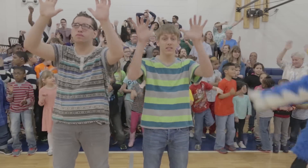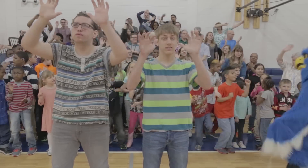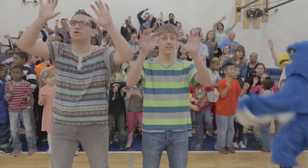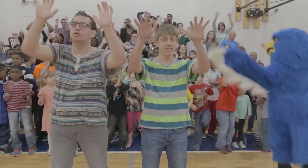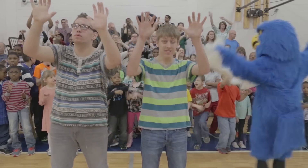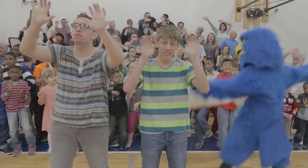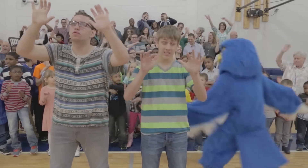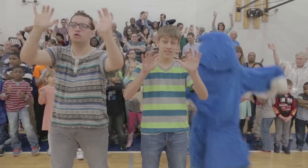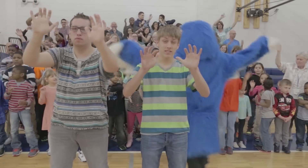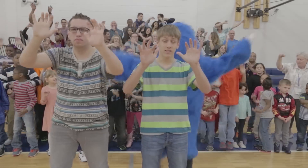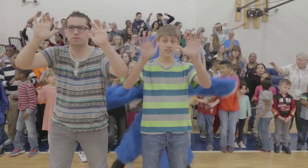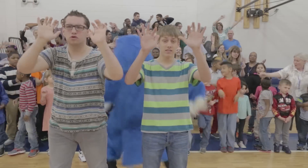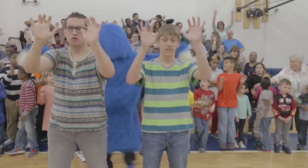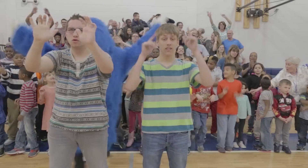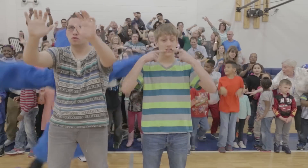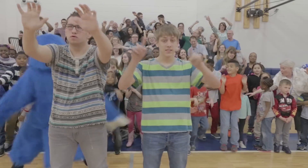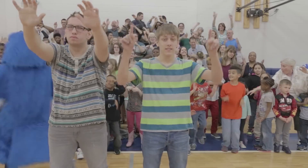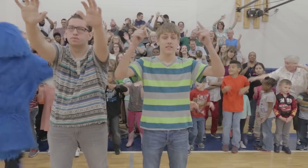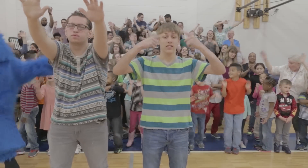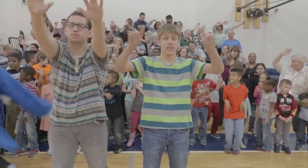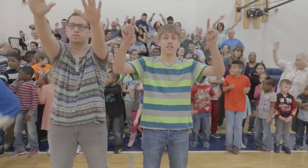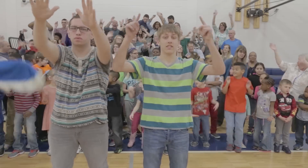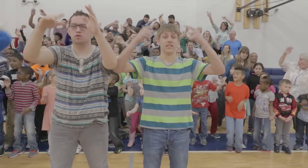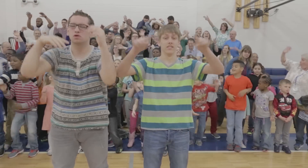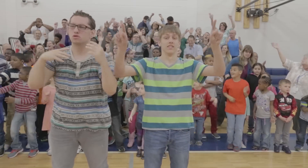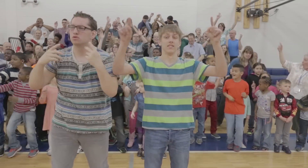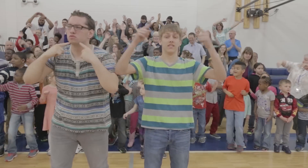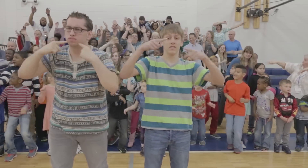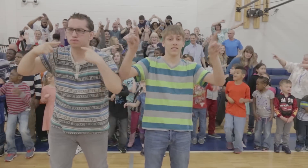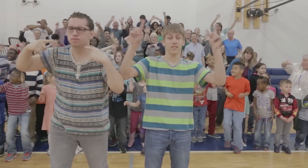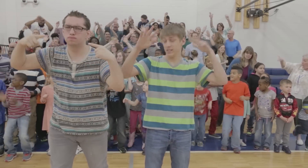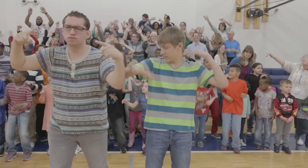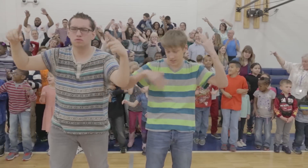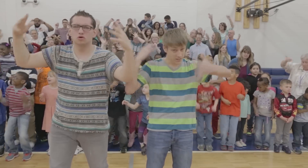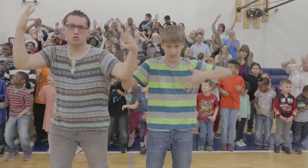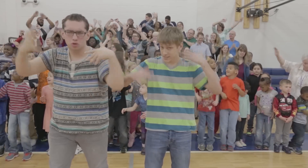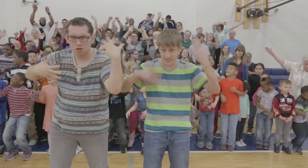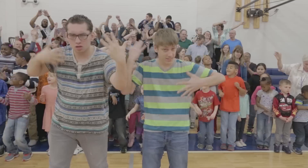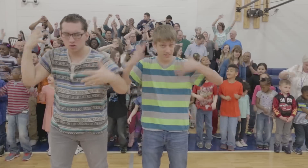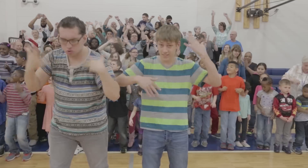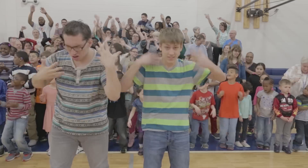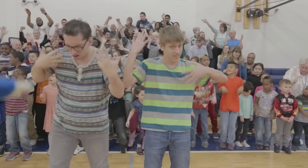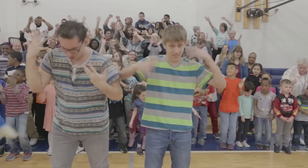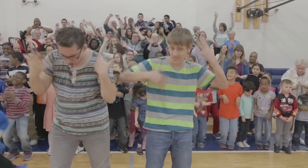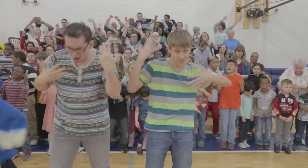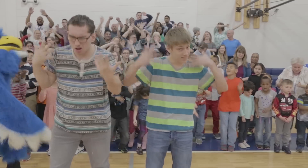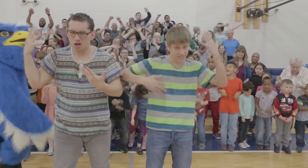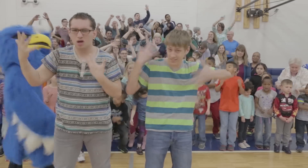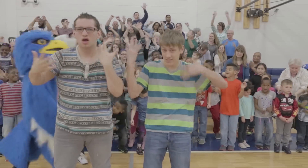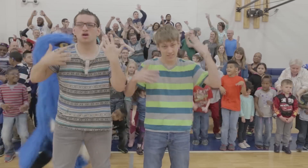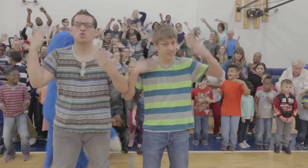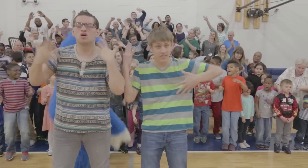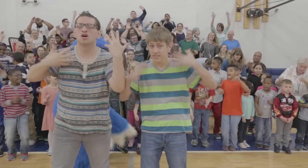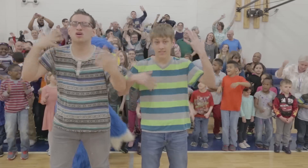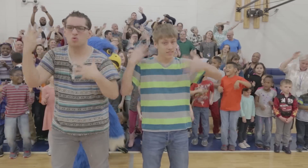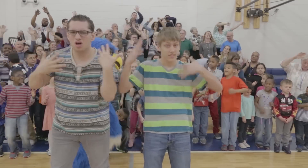The sun was out 'til midnight I say we lose control (control)